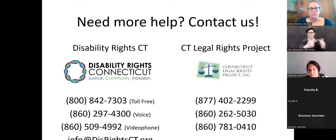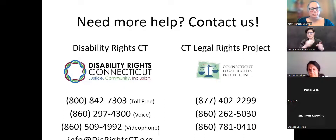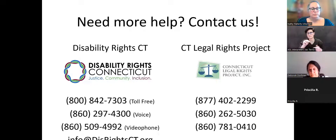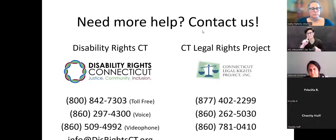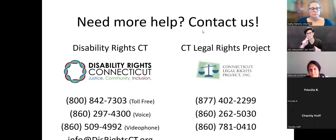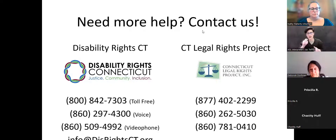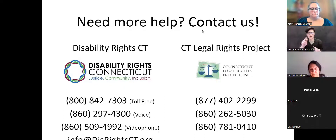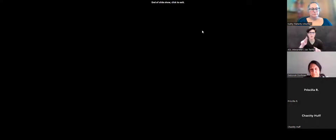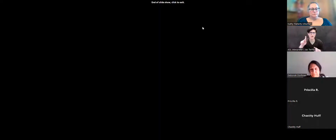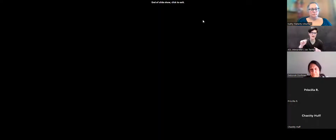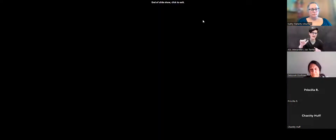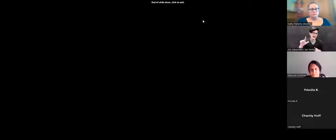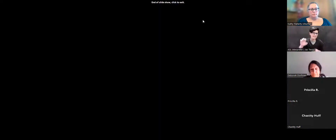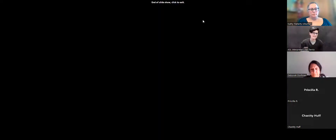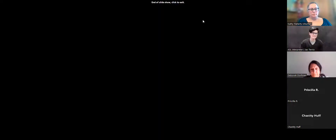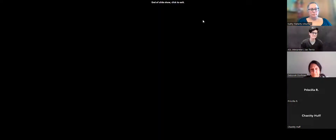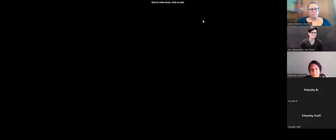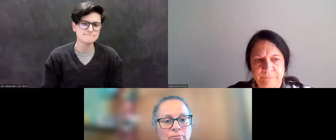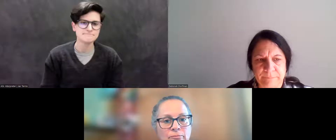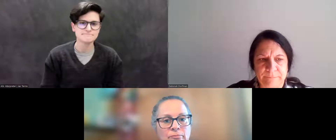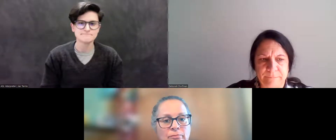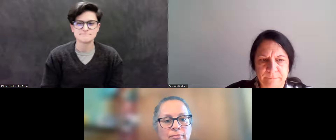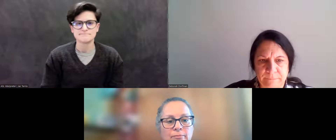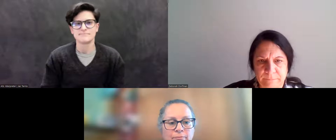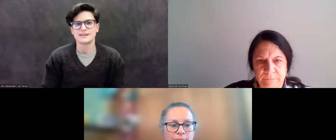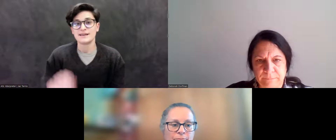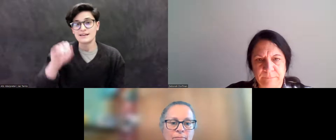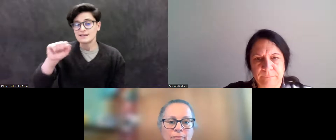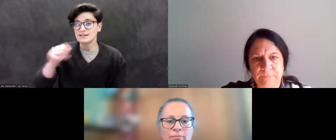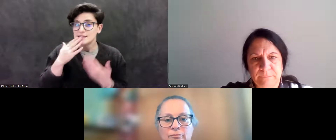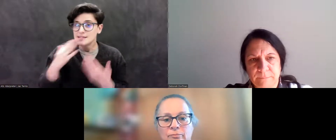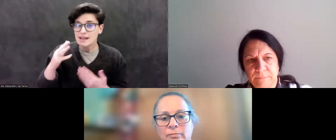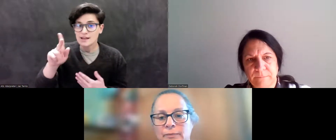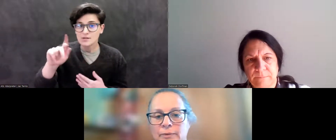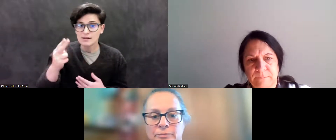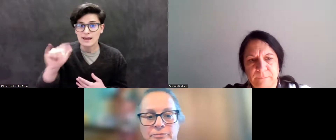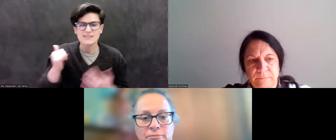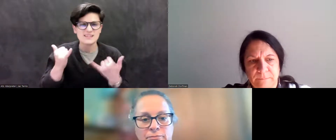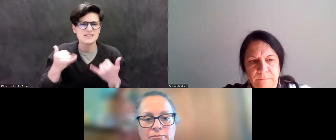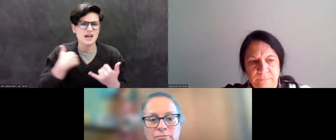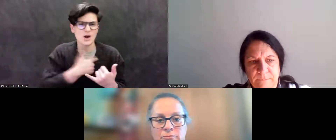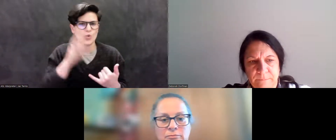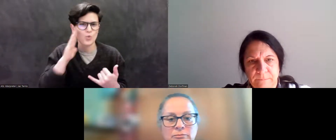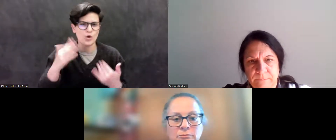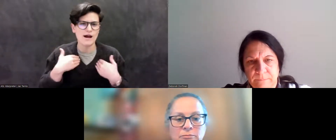15:34:58 Yes, thank you, Kathy. We will now be taking a quick mission.